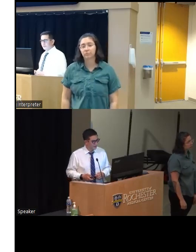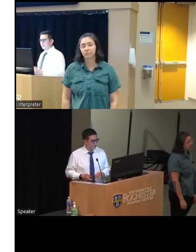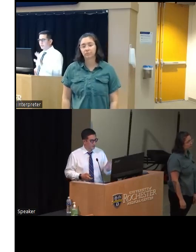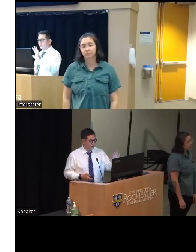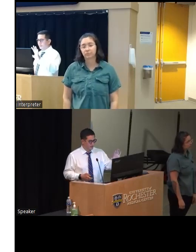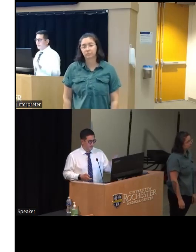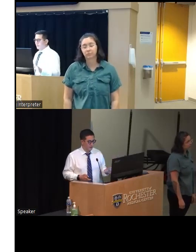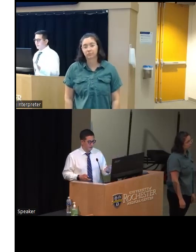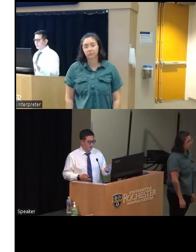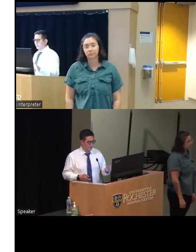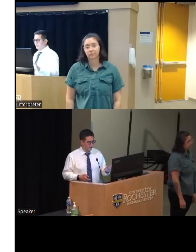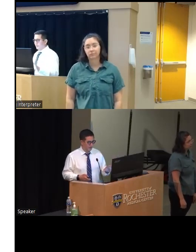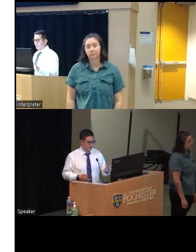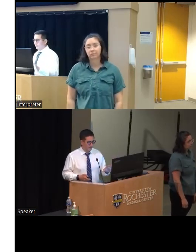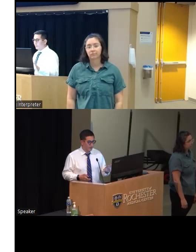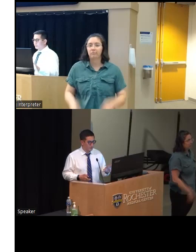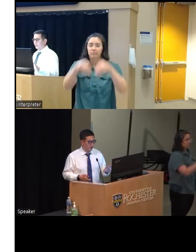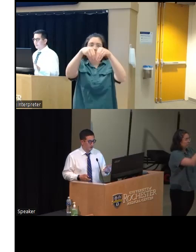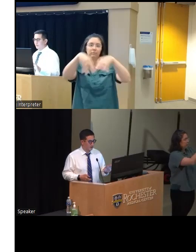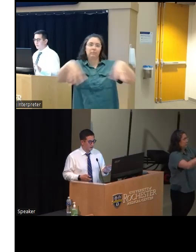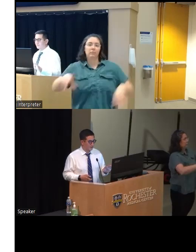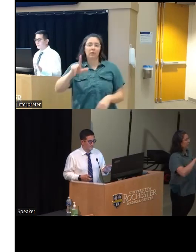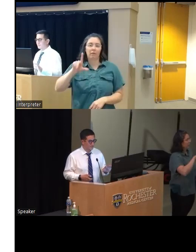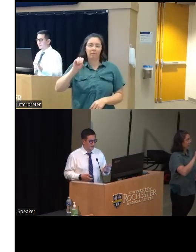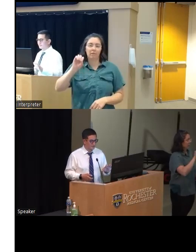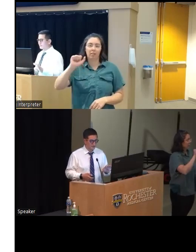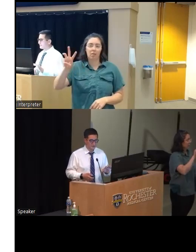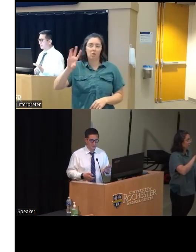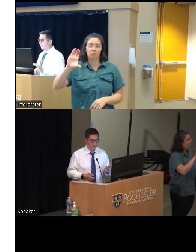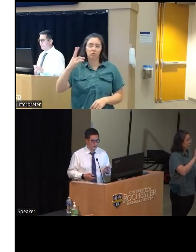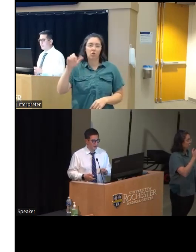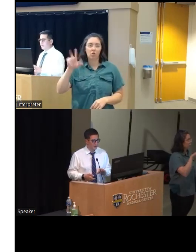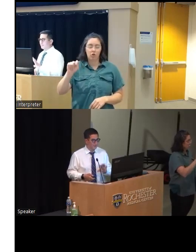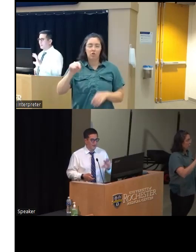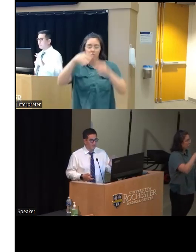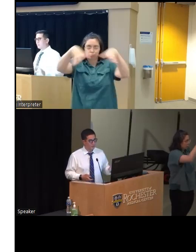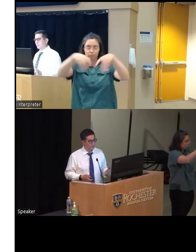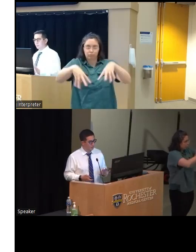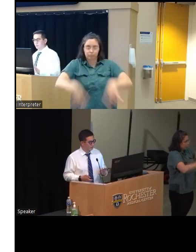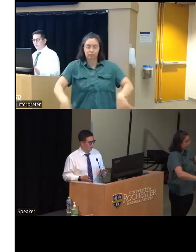and so here's a sort of a flow chart on some things to consider right I'm not going to go